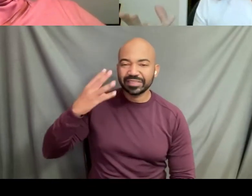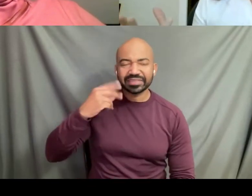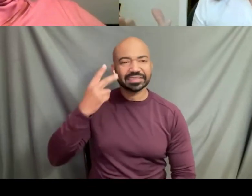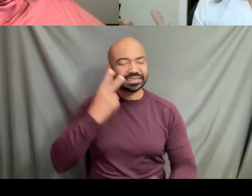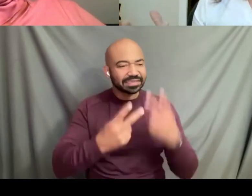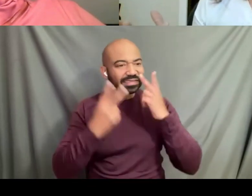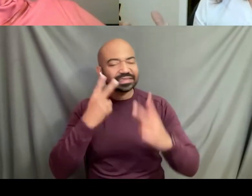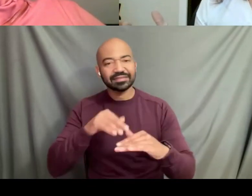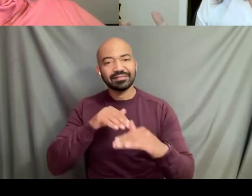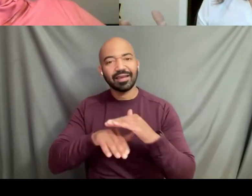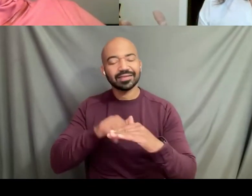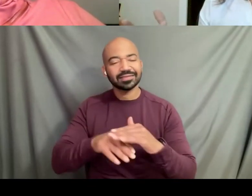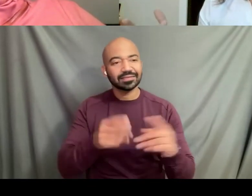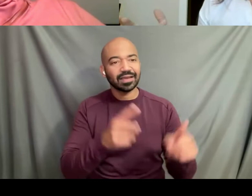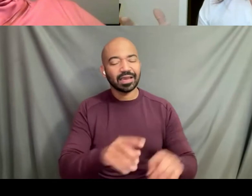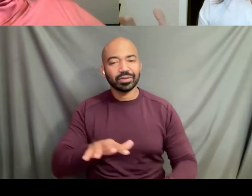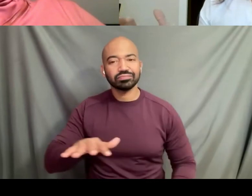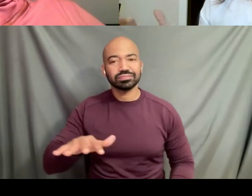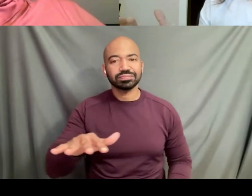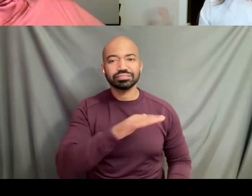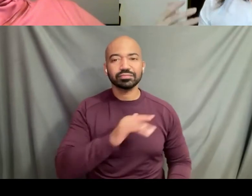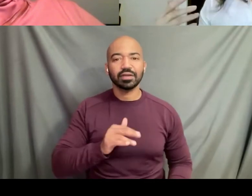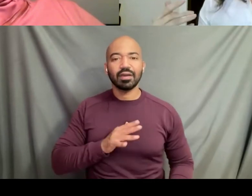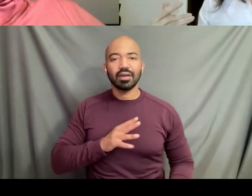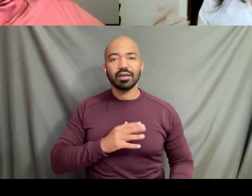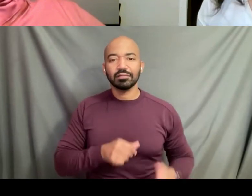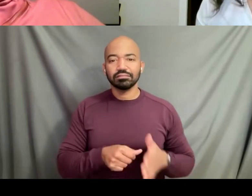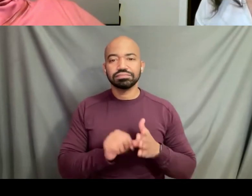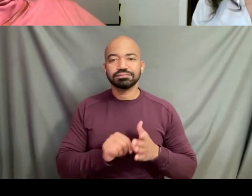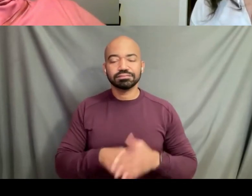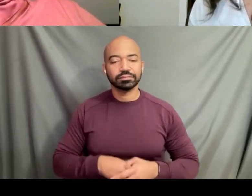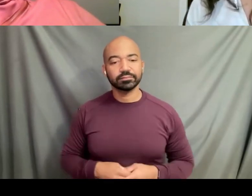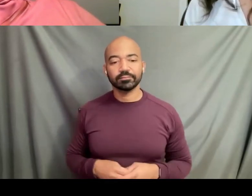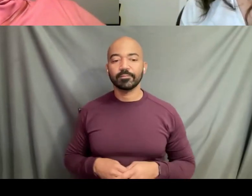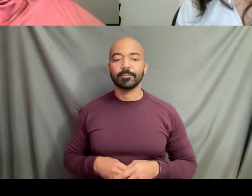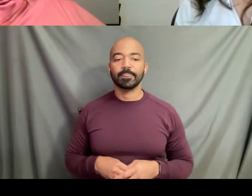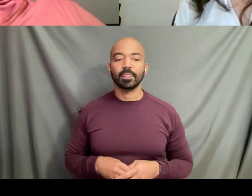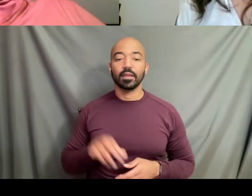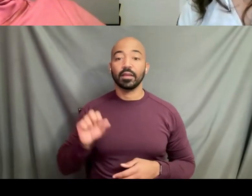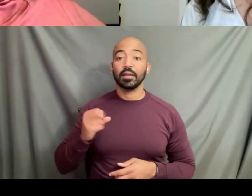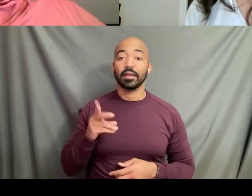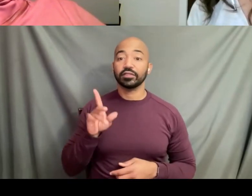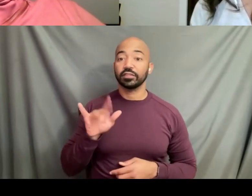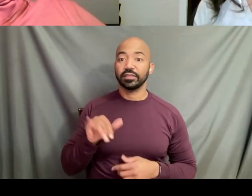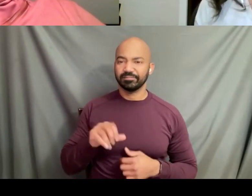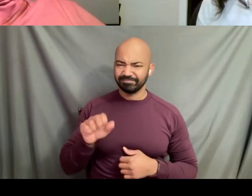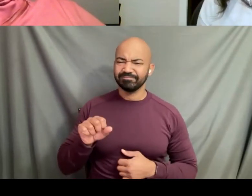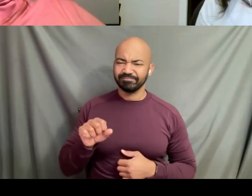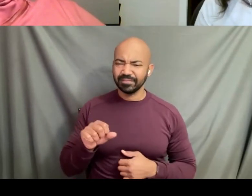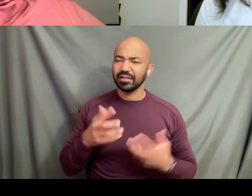a lot of the US institutions that are hosting these international student orientations you